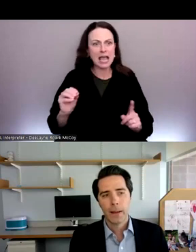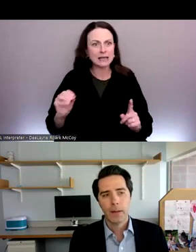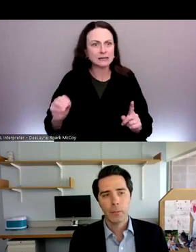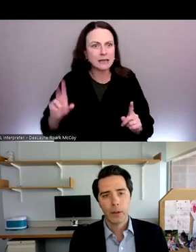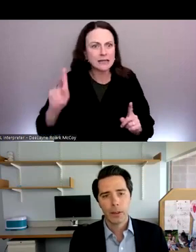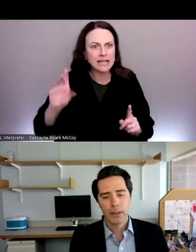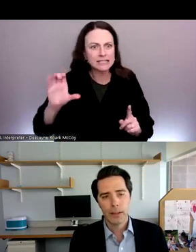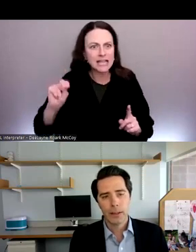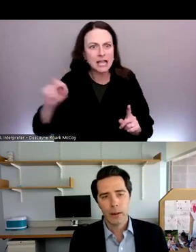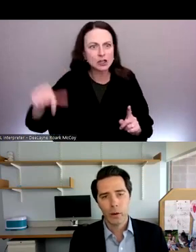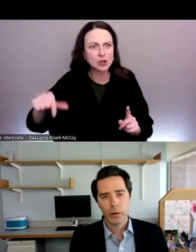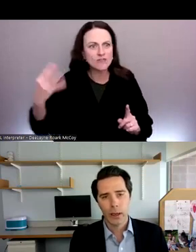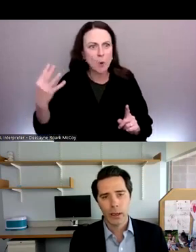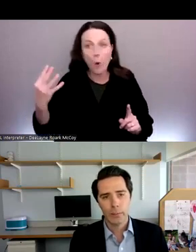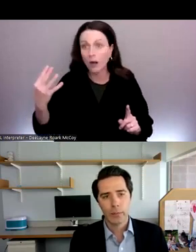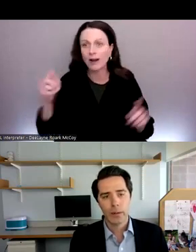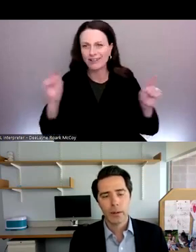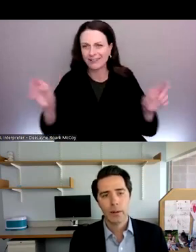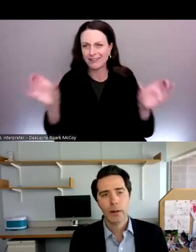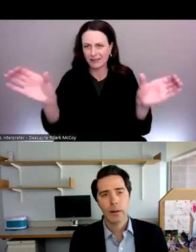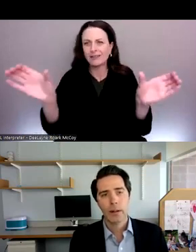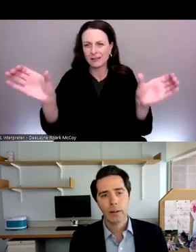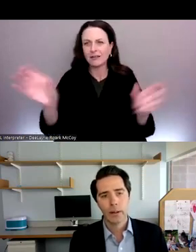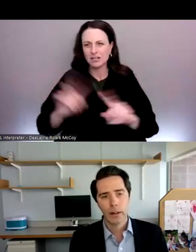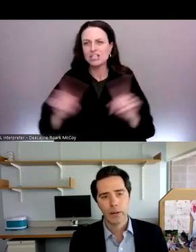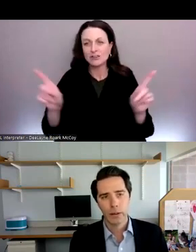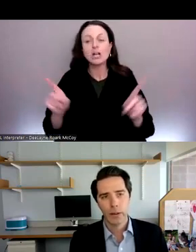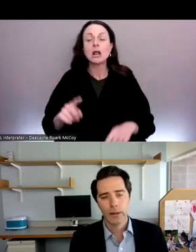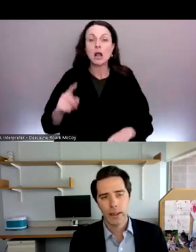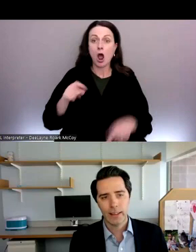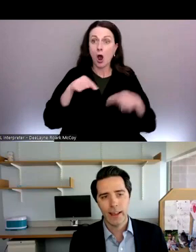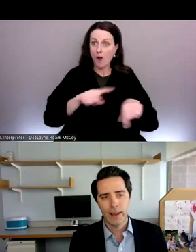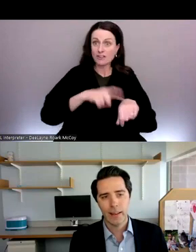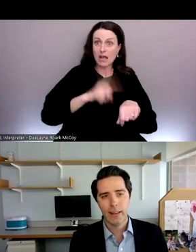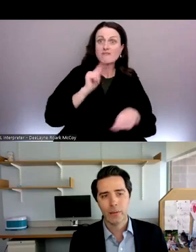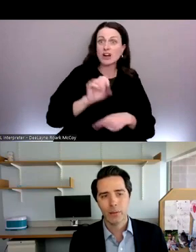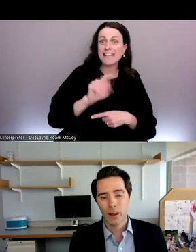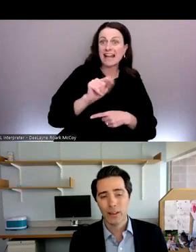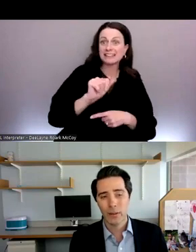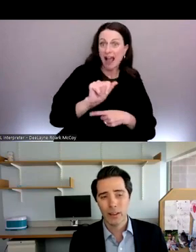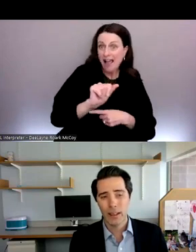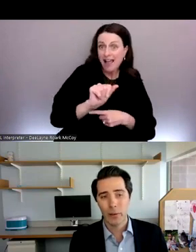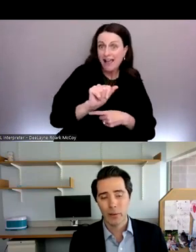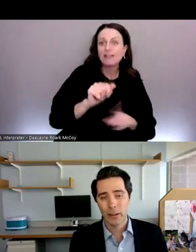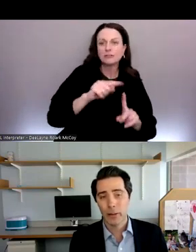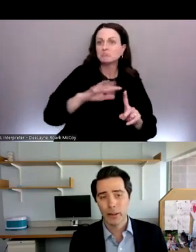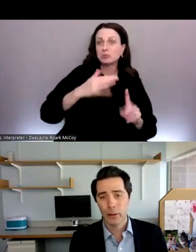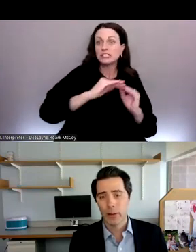and what you can see is that over time the hearing loss for Tech day is